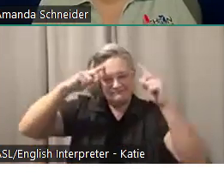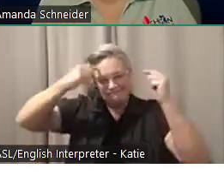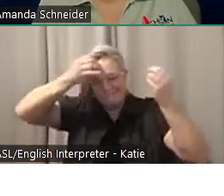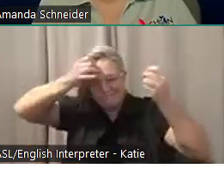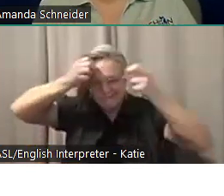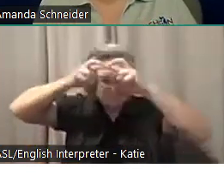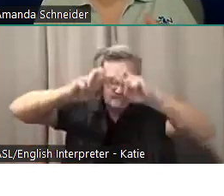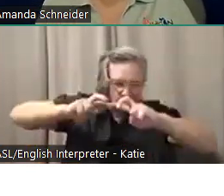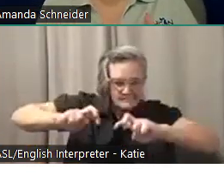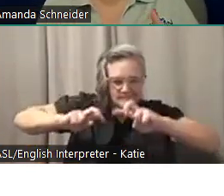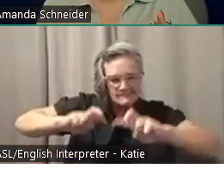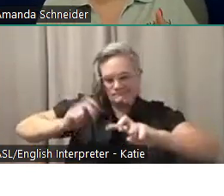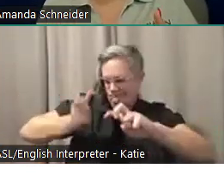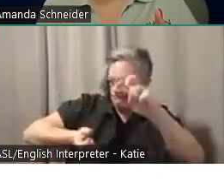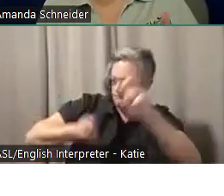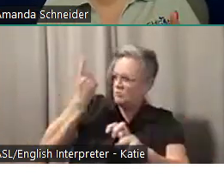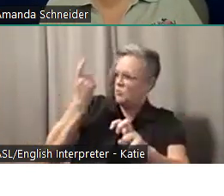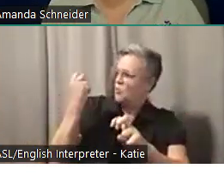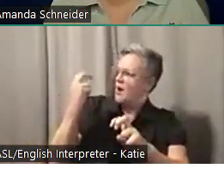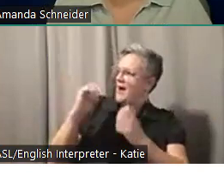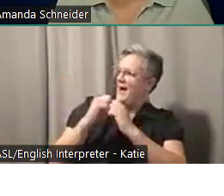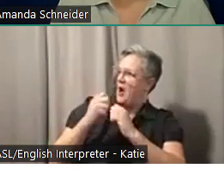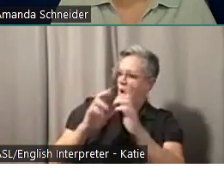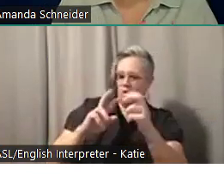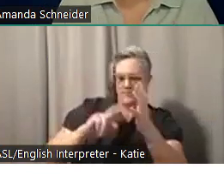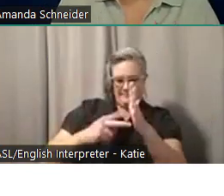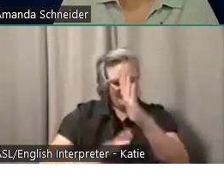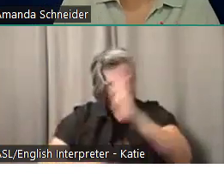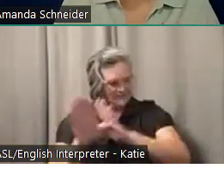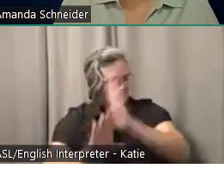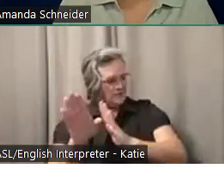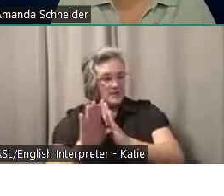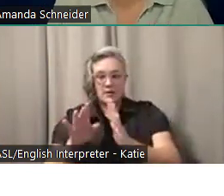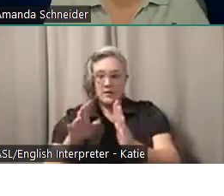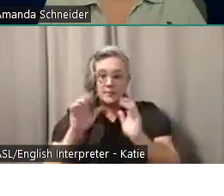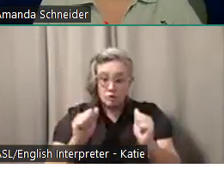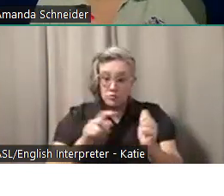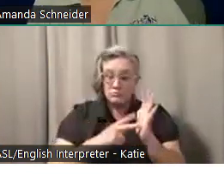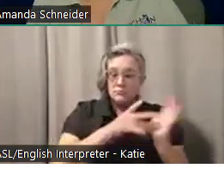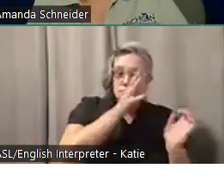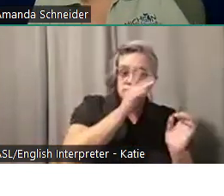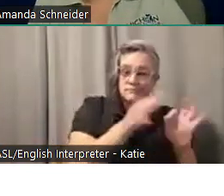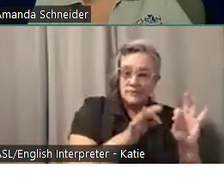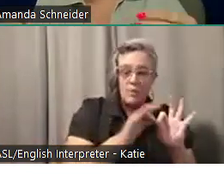to understand the constructs of meaning, and that can be from spoken language or sign language.